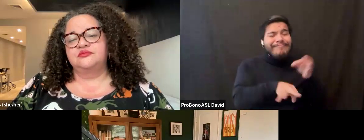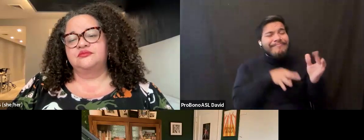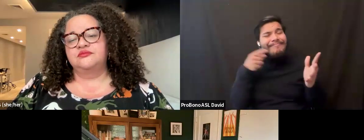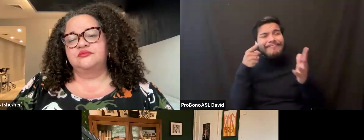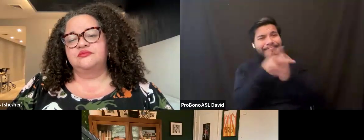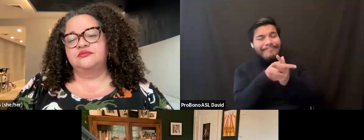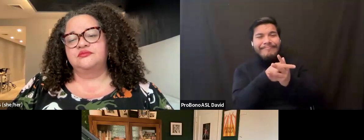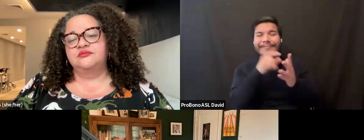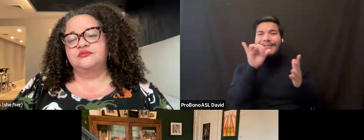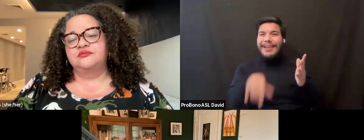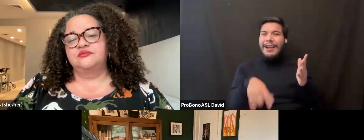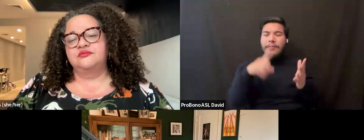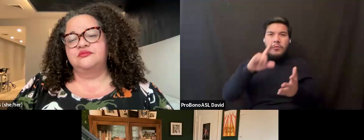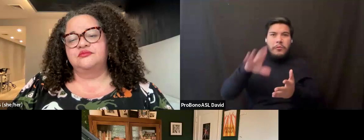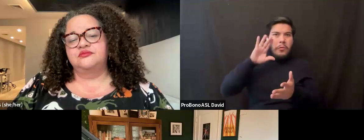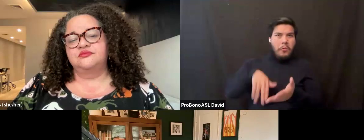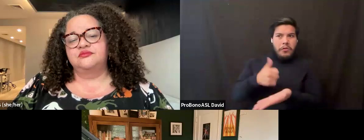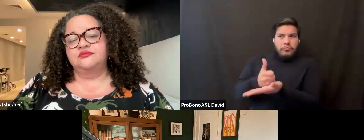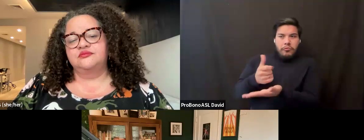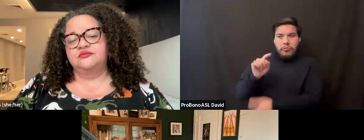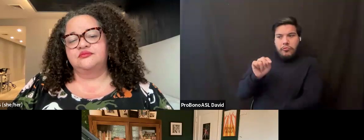the treatment standards around, for instance,